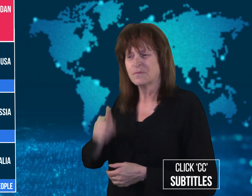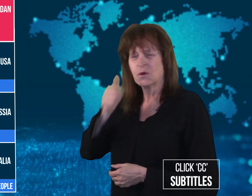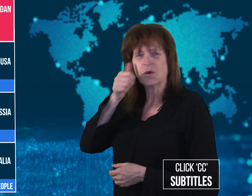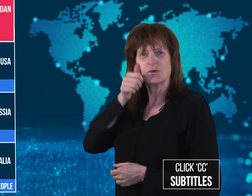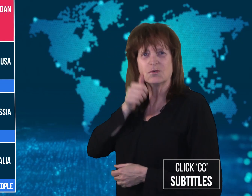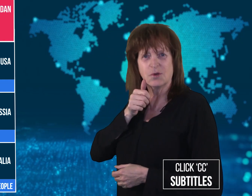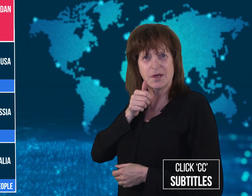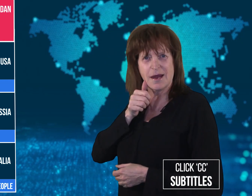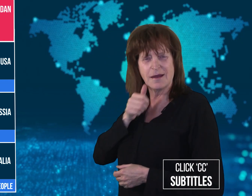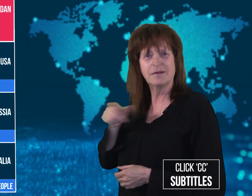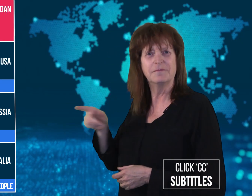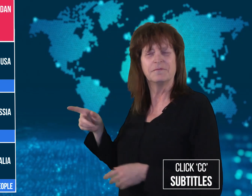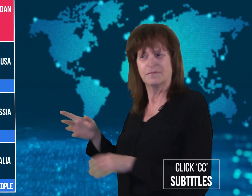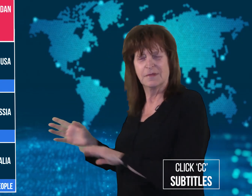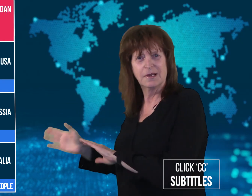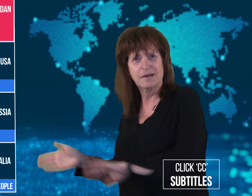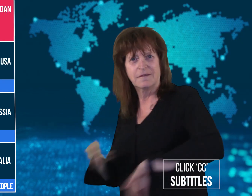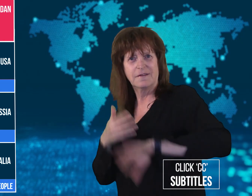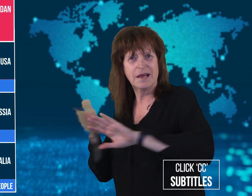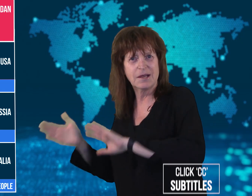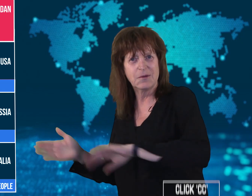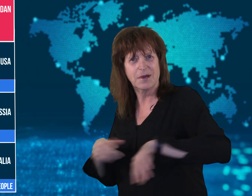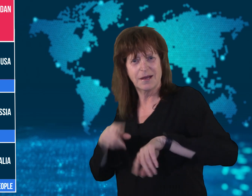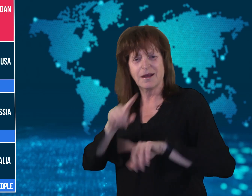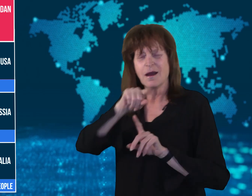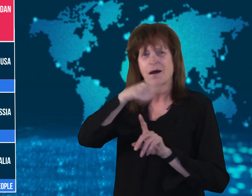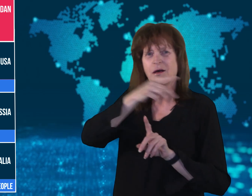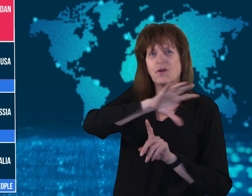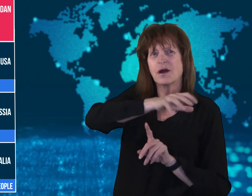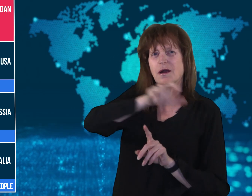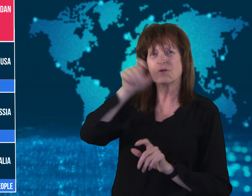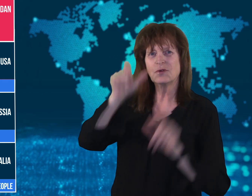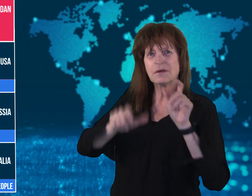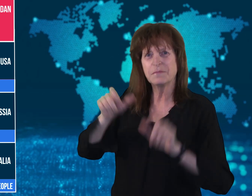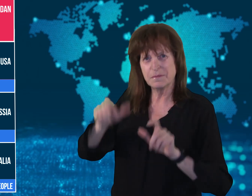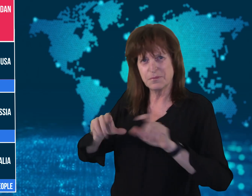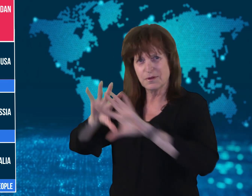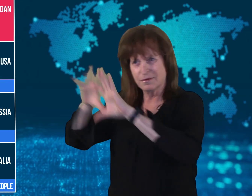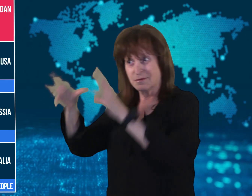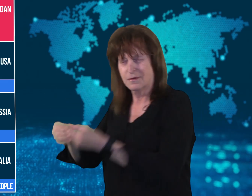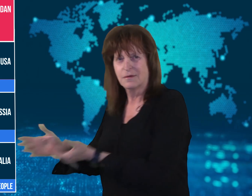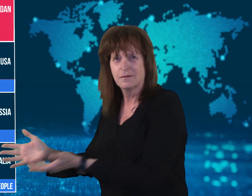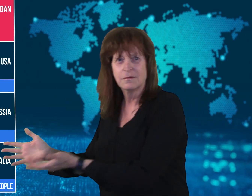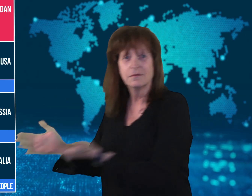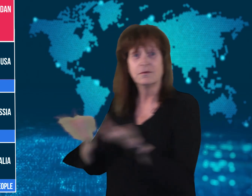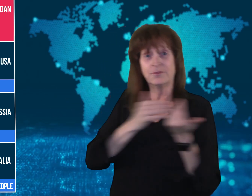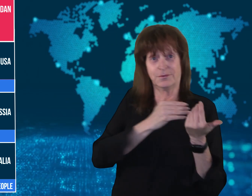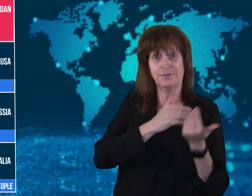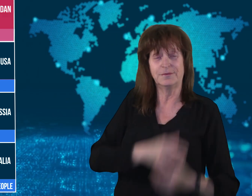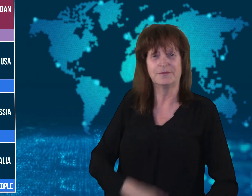Evacuating foreign nationals